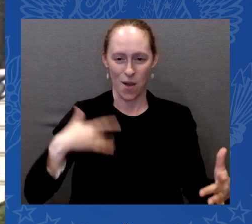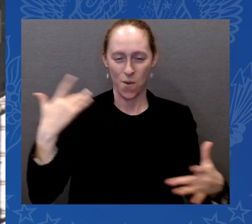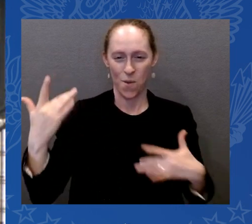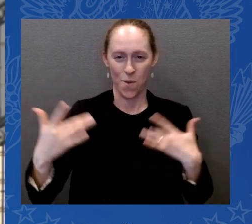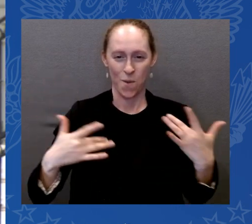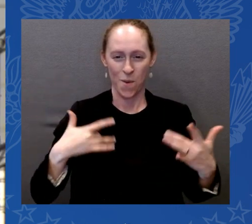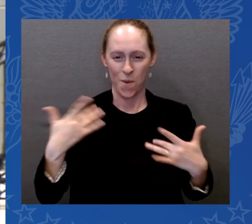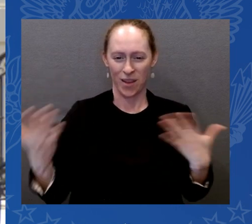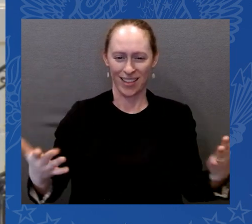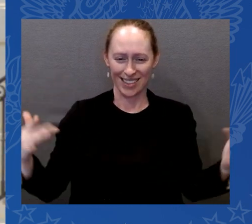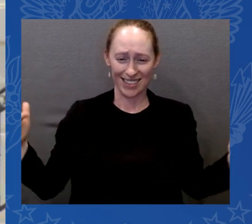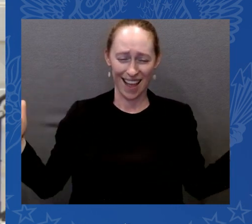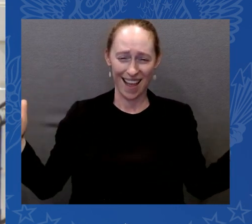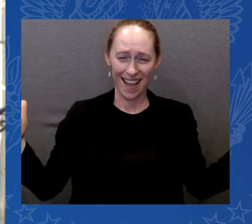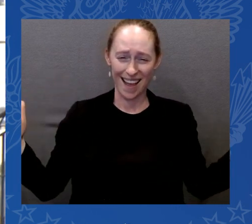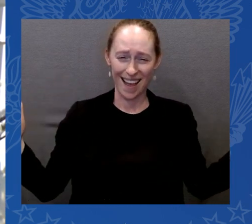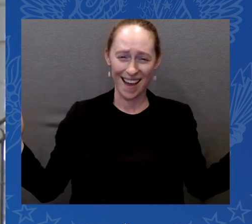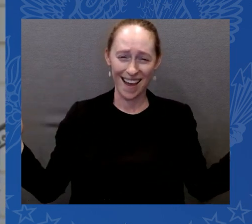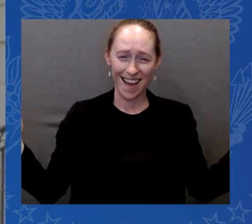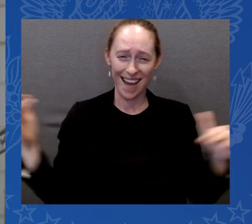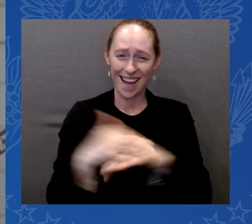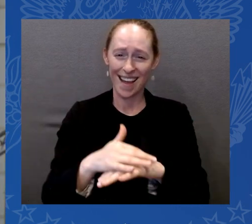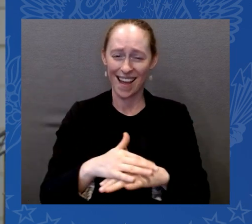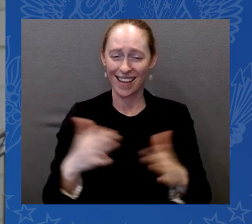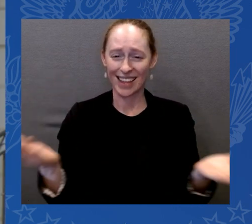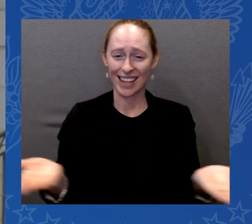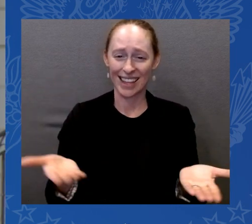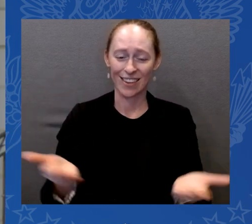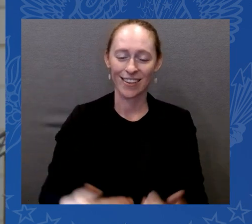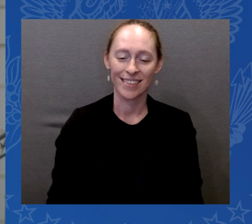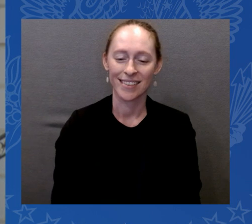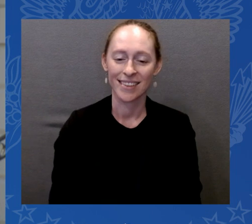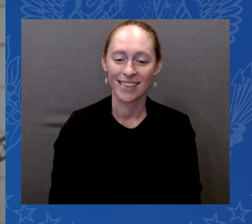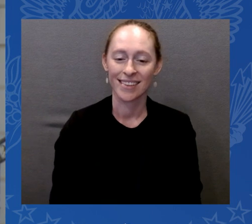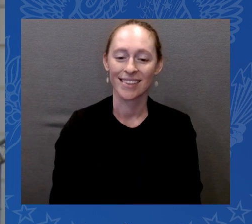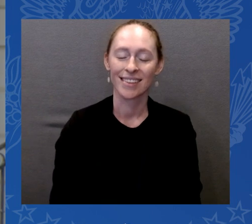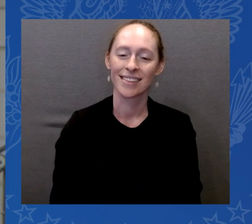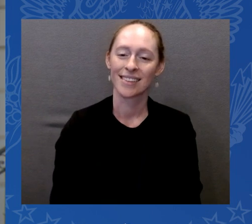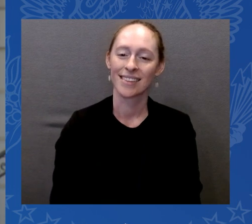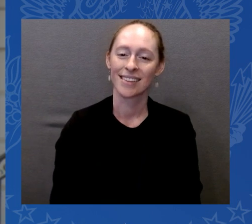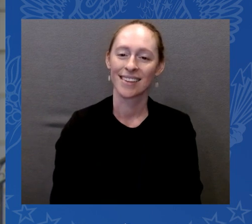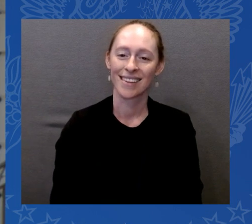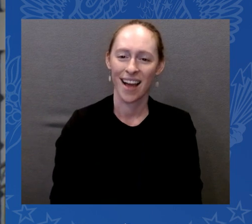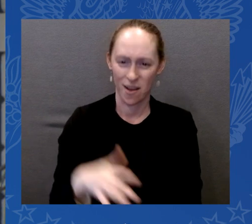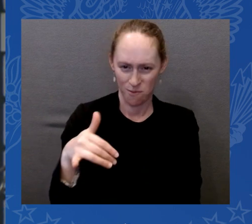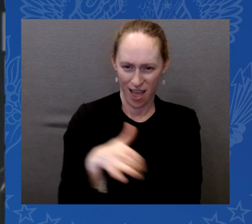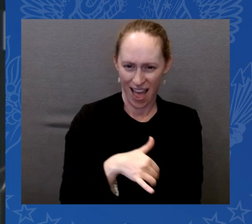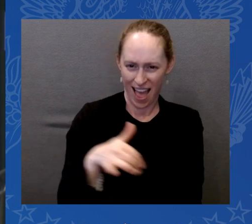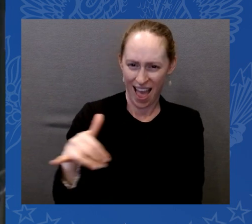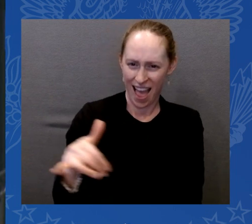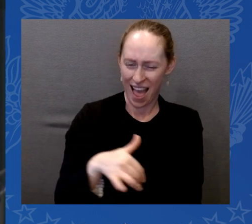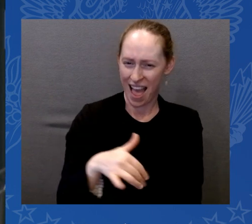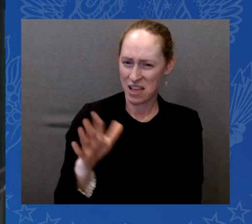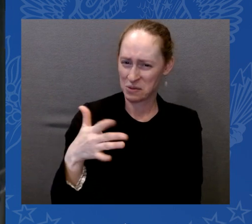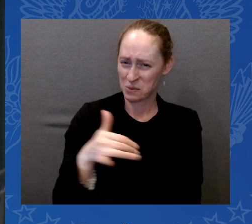if I thought I could have ever spoken as well as you did when I was your age, I'd have never thought of being President, all right?